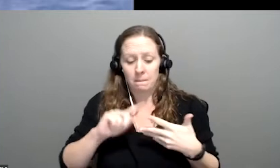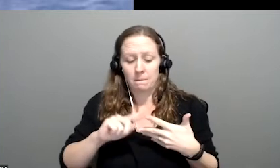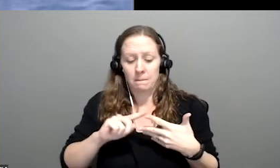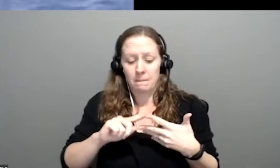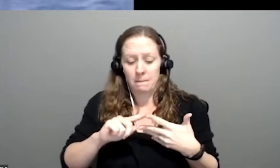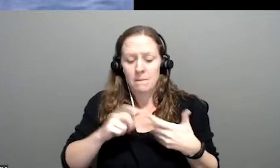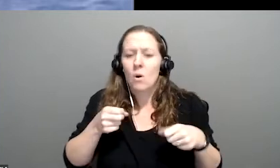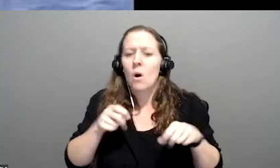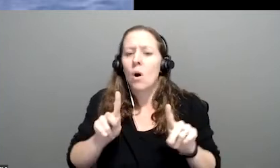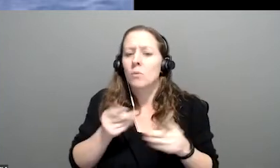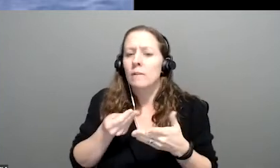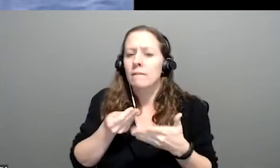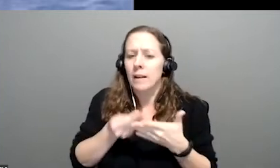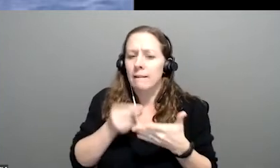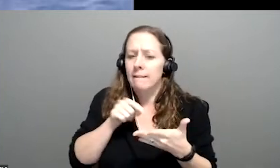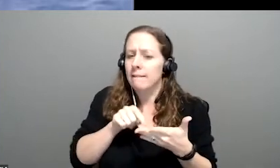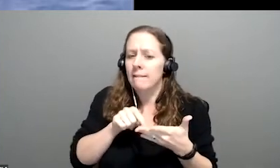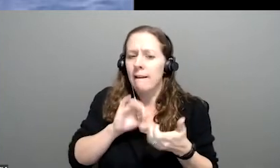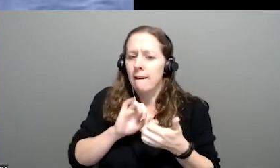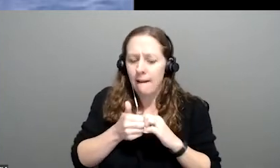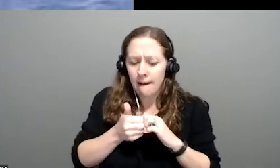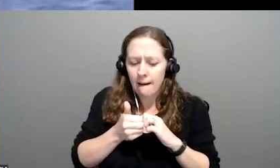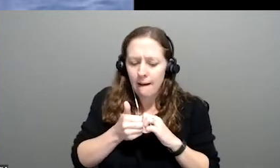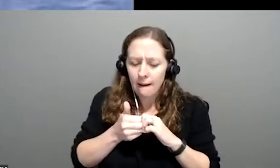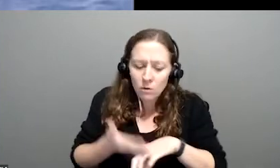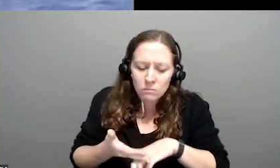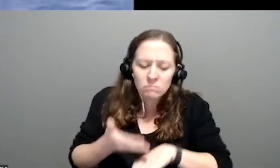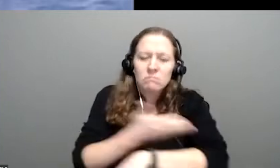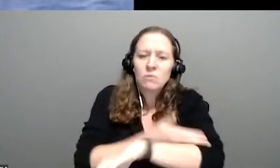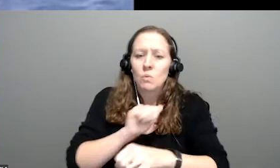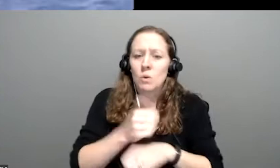work better to address these challenges faced by persons with disabilities?